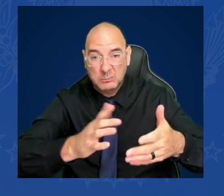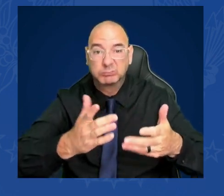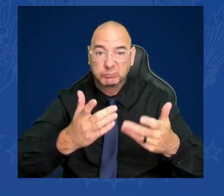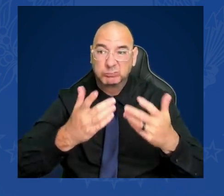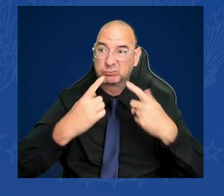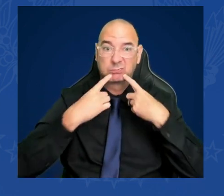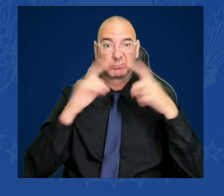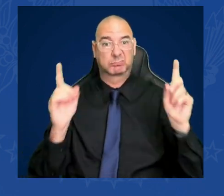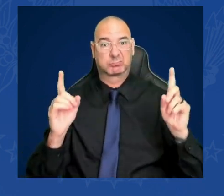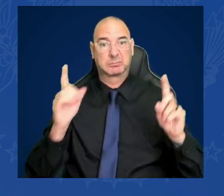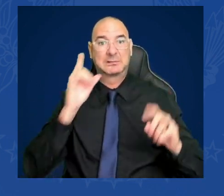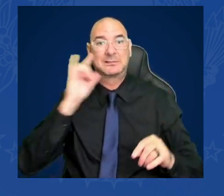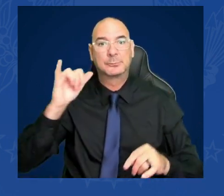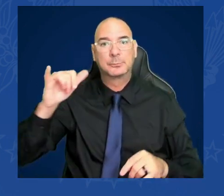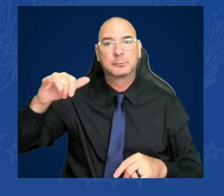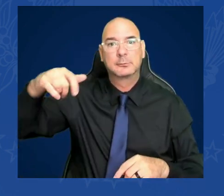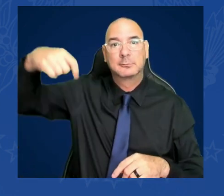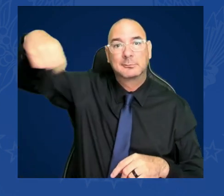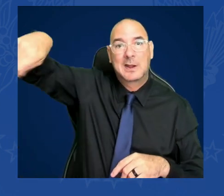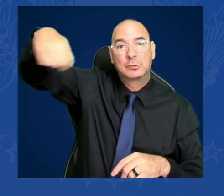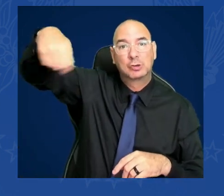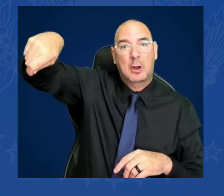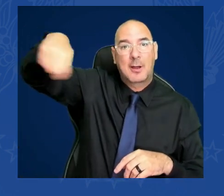is the presence of the United States Coast Guard